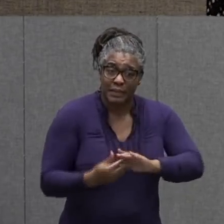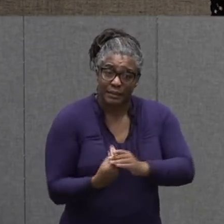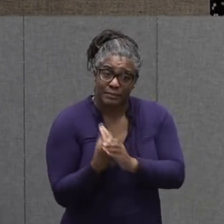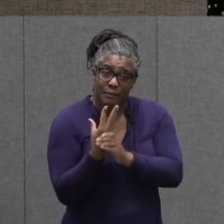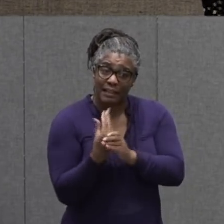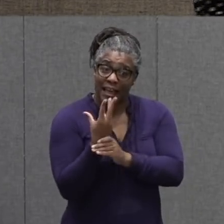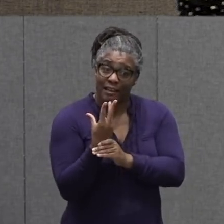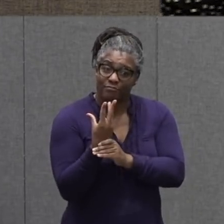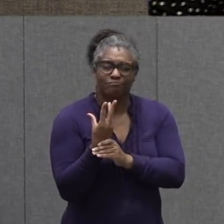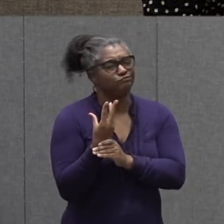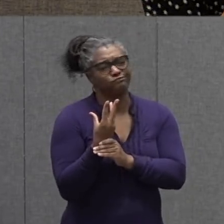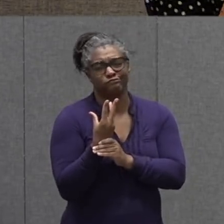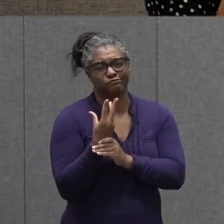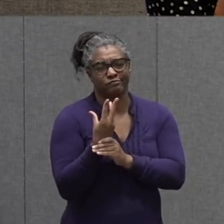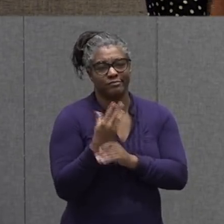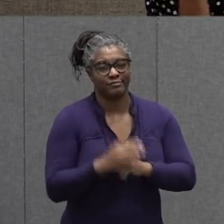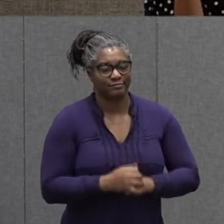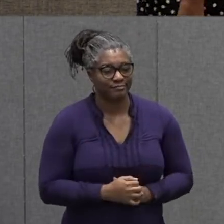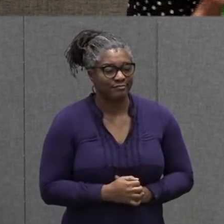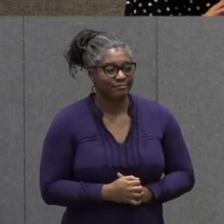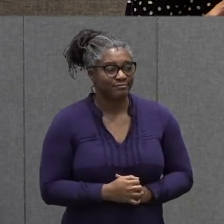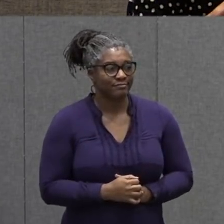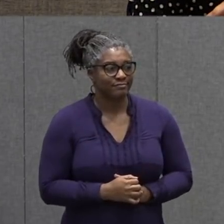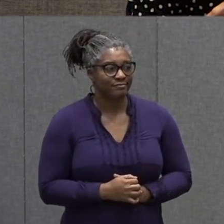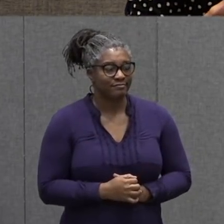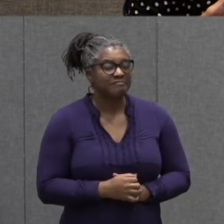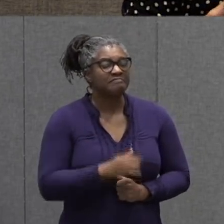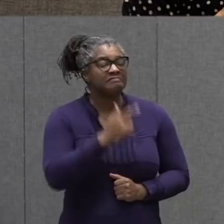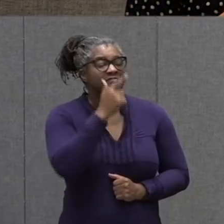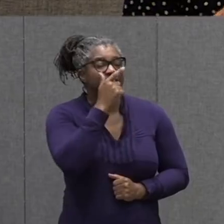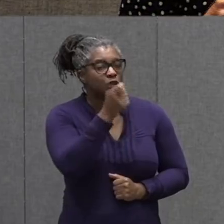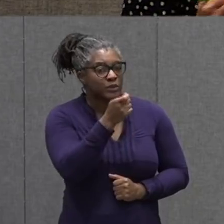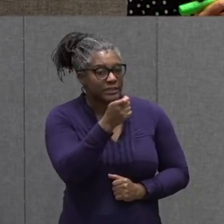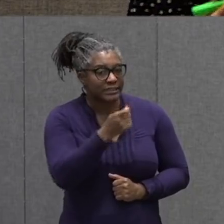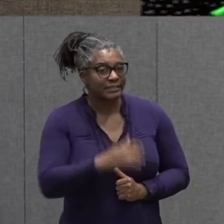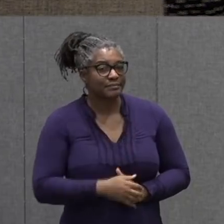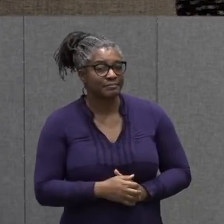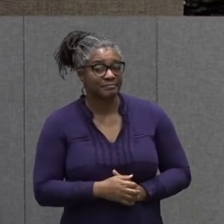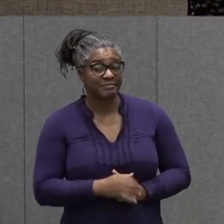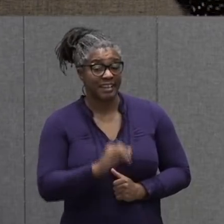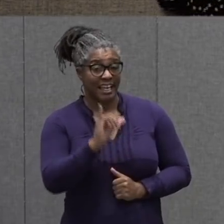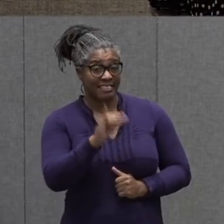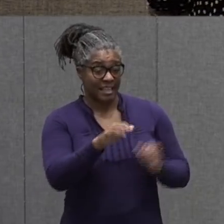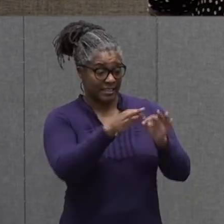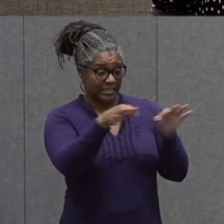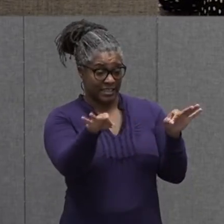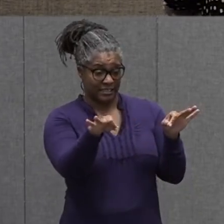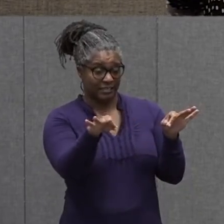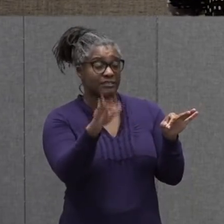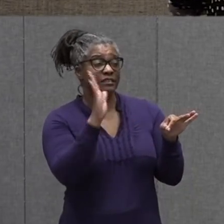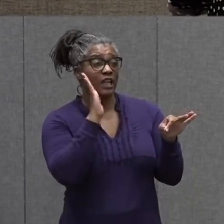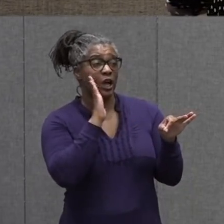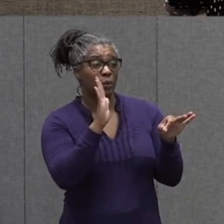I am going to take my green and I'm gonna highlight that.